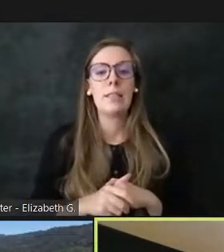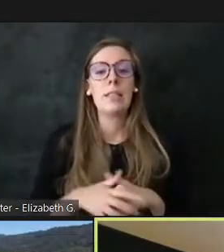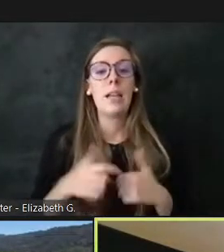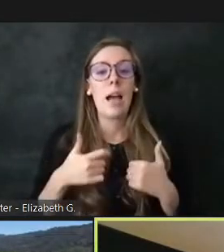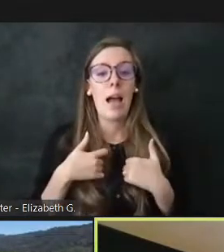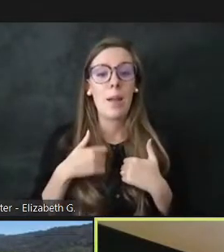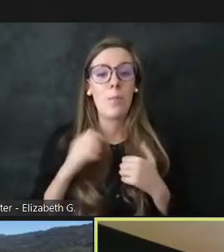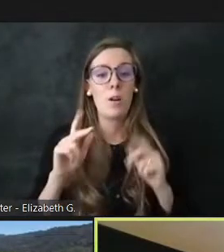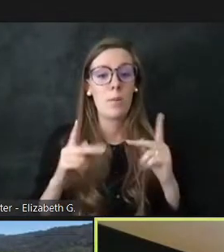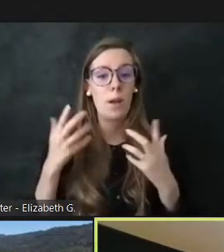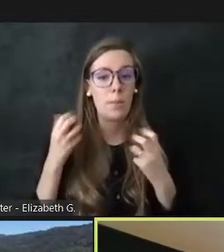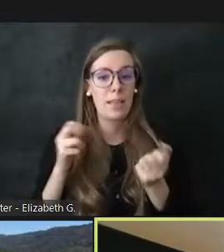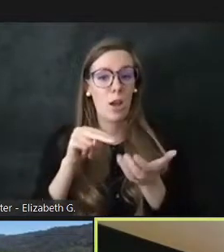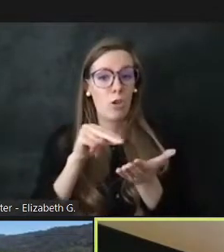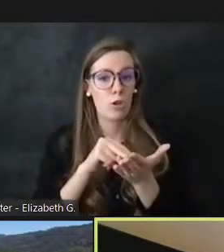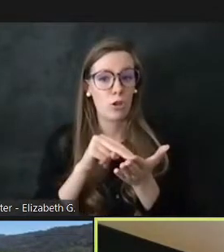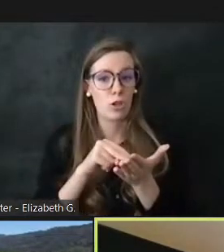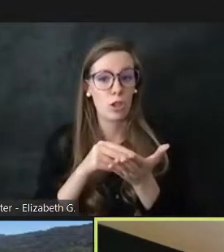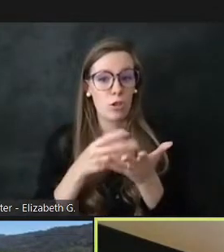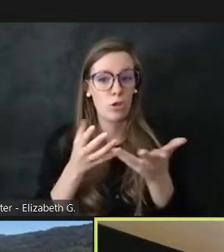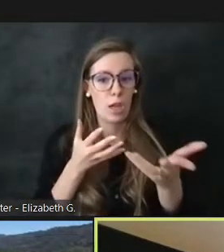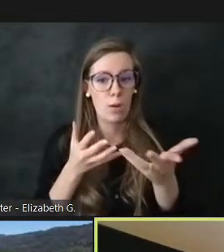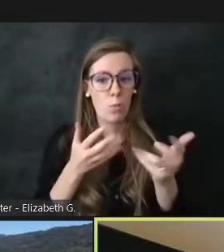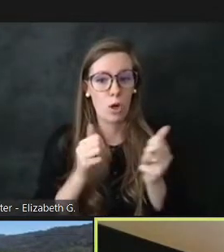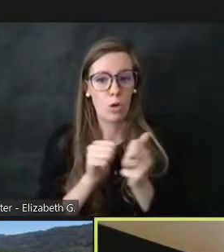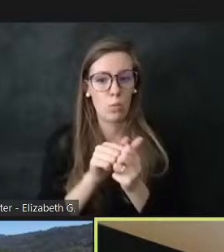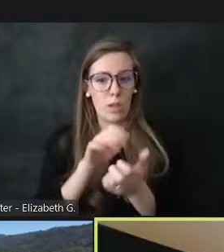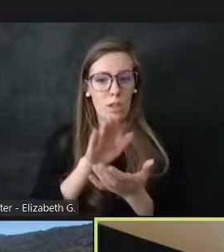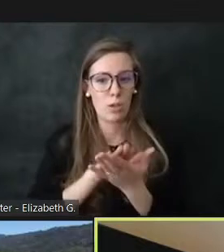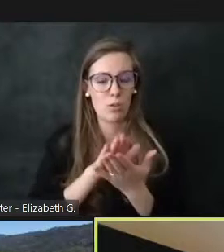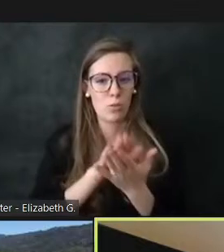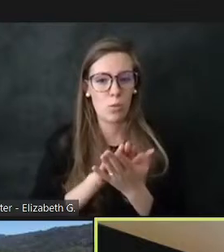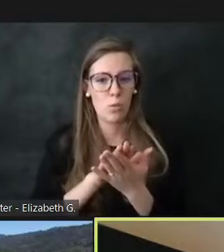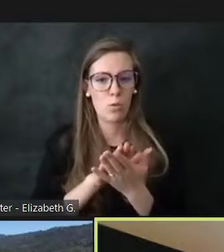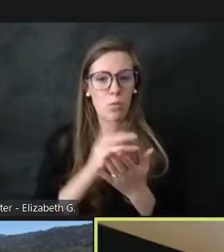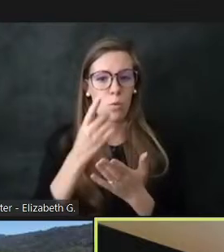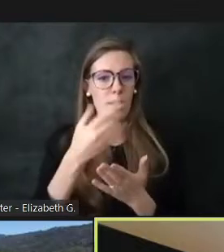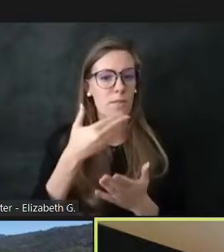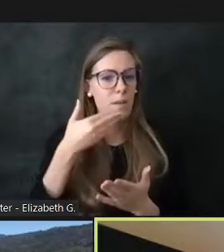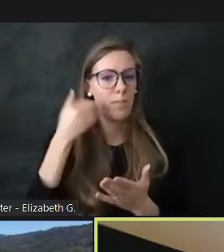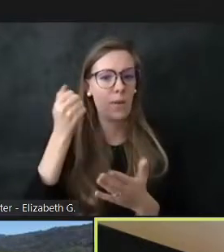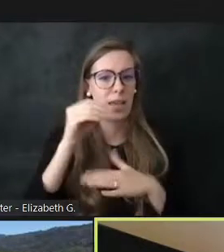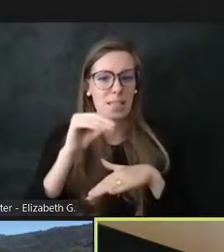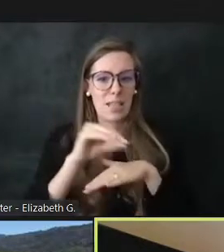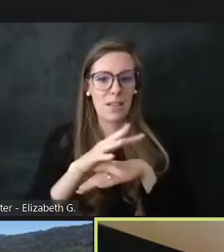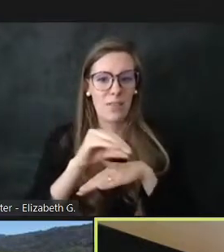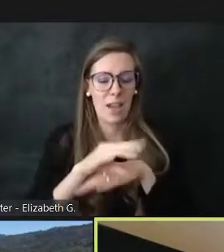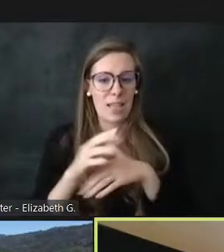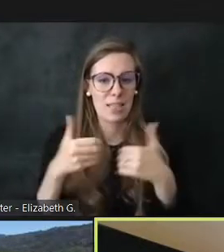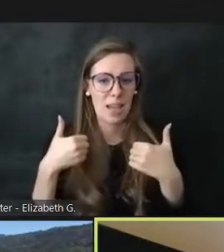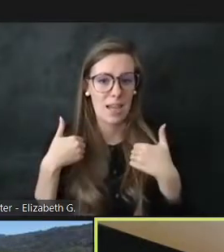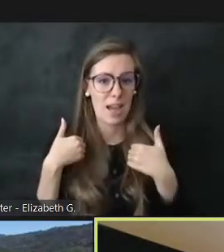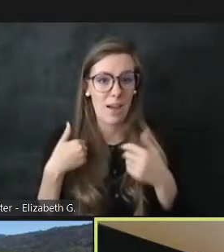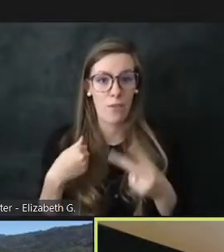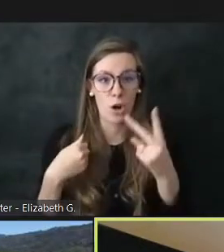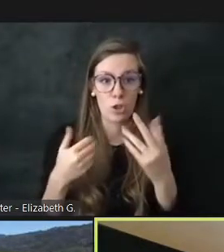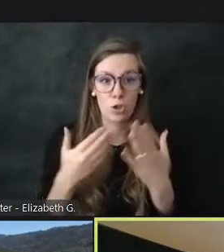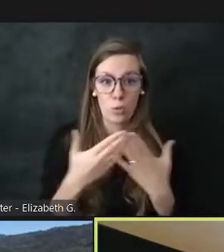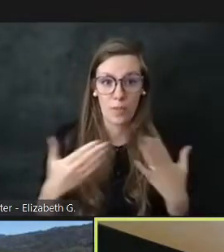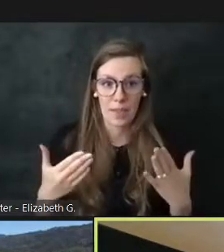And the best advice that I have for you how to keep your kids safe at school. Two things, two pieces of advice.